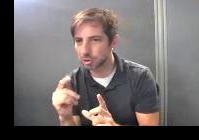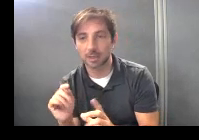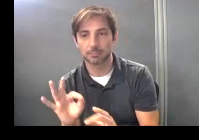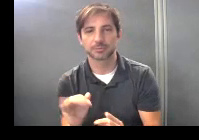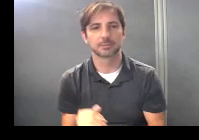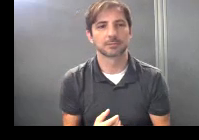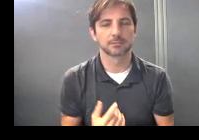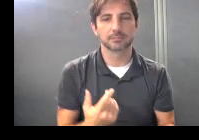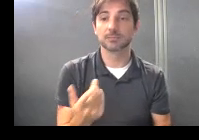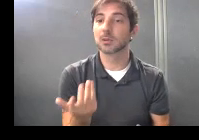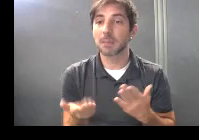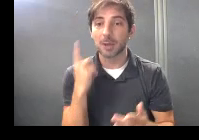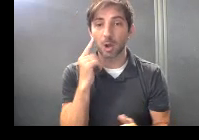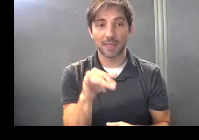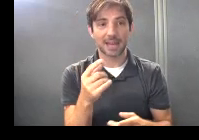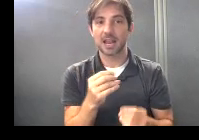YOU MAY HAVE HEARD THE PHRASE "NOTHING ABOUT US WITHOUT US."